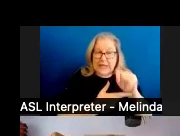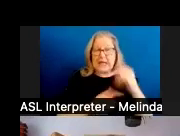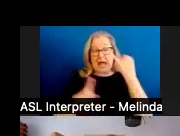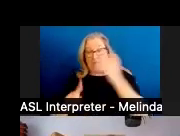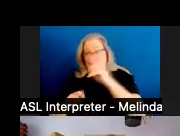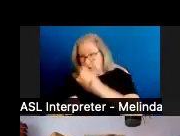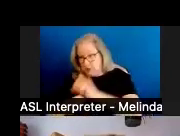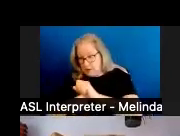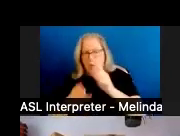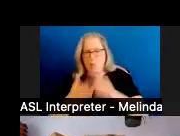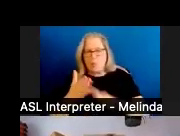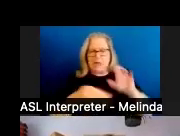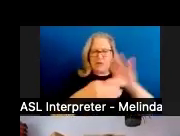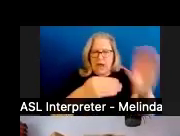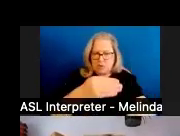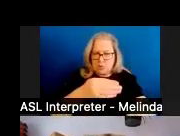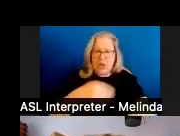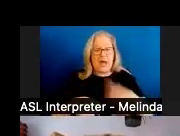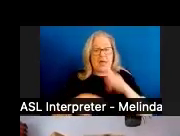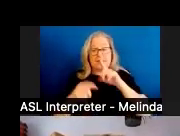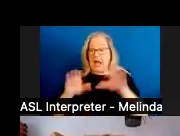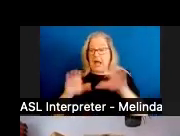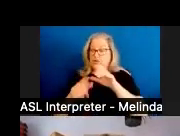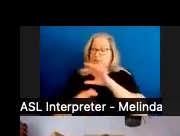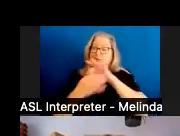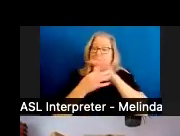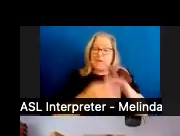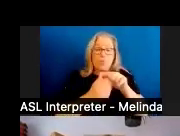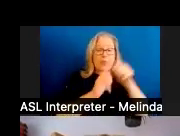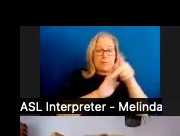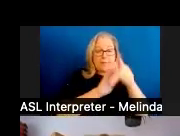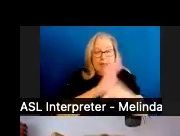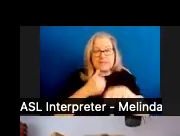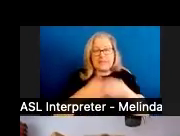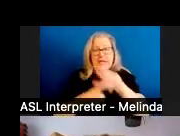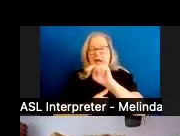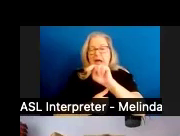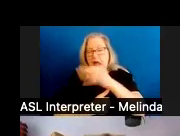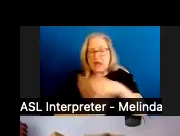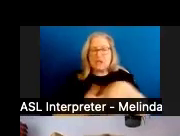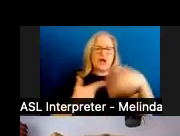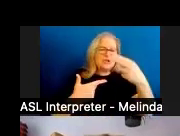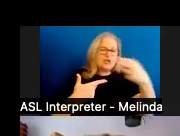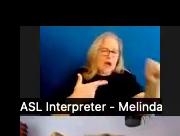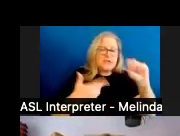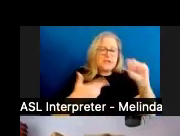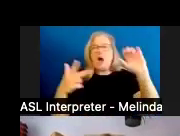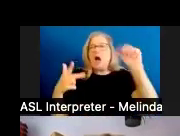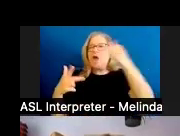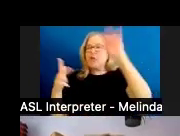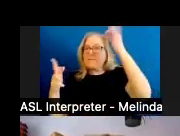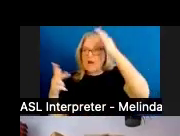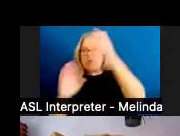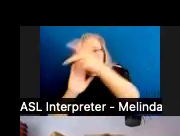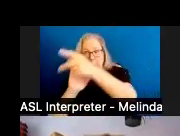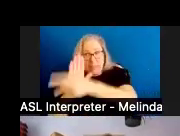Is an action consistent with policy, both NIH, HHS, other federal policies and regulations, and how would this play